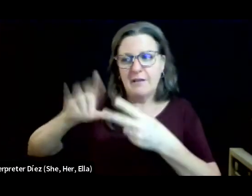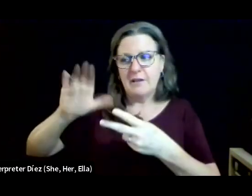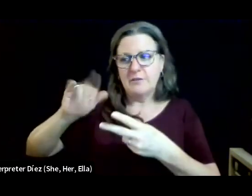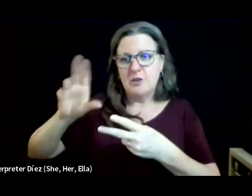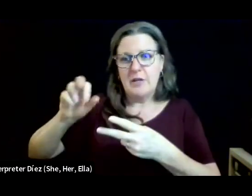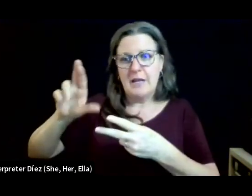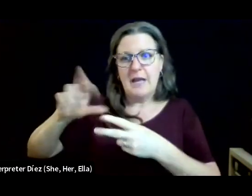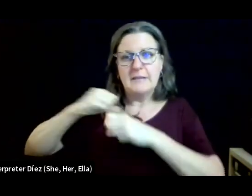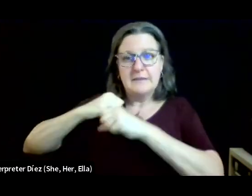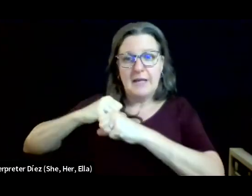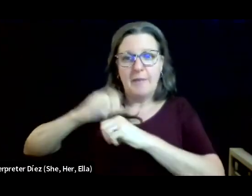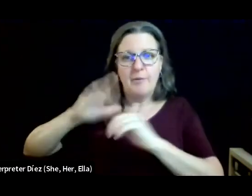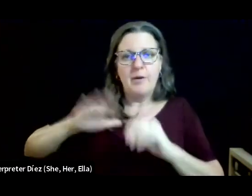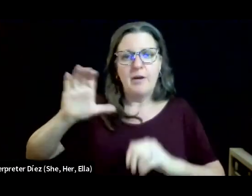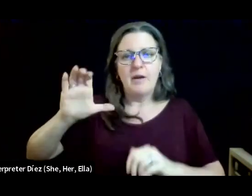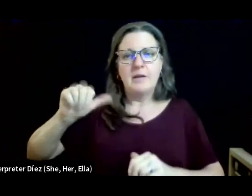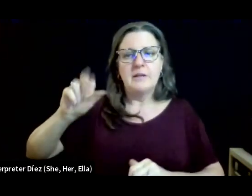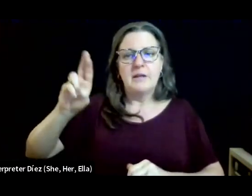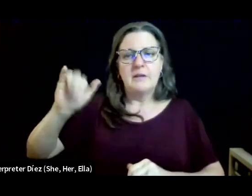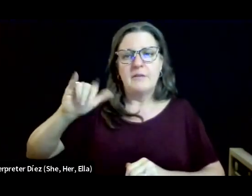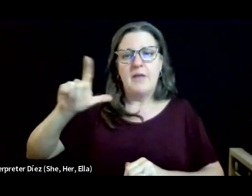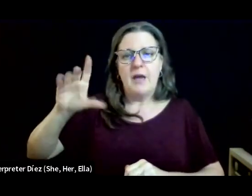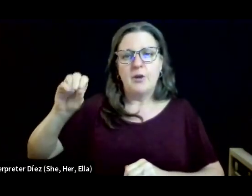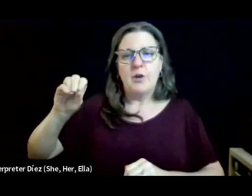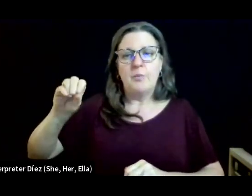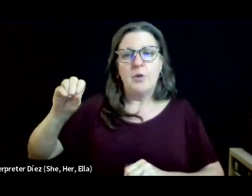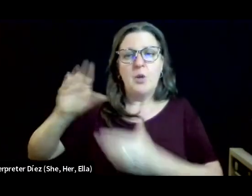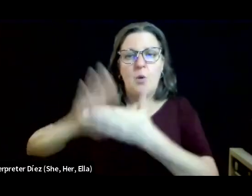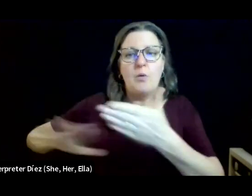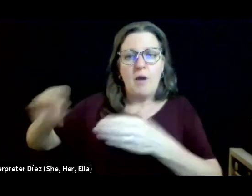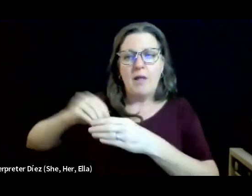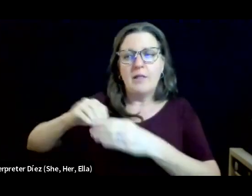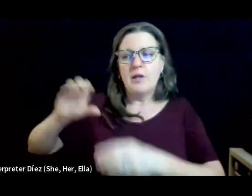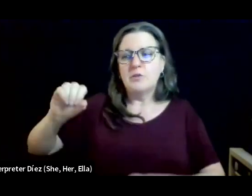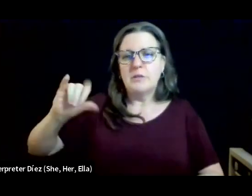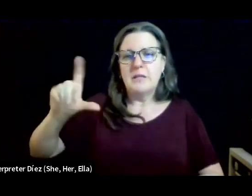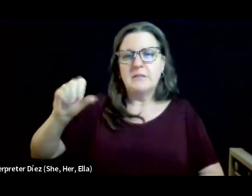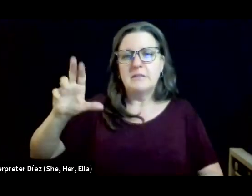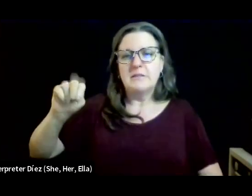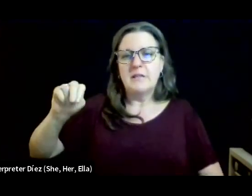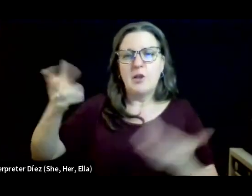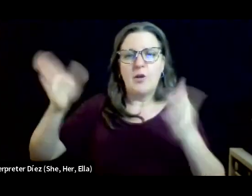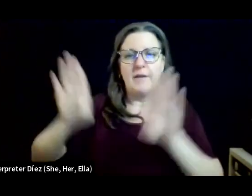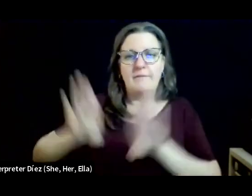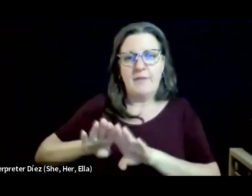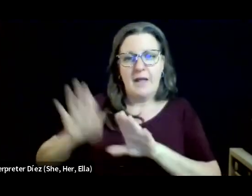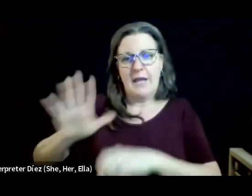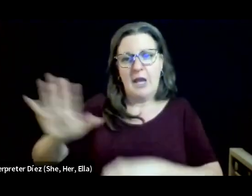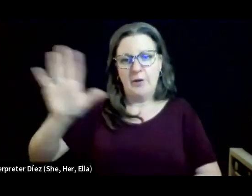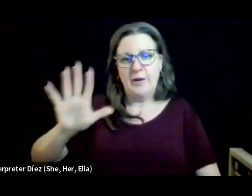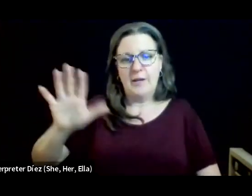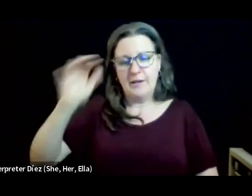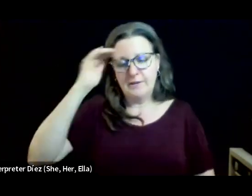Cabrillo College in Silicon Valley area probably does. Other times they'll put